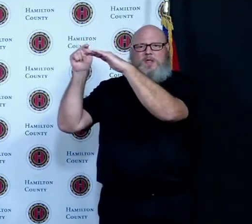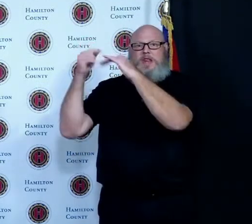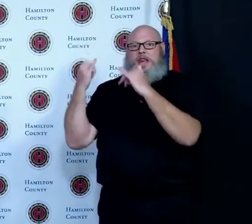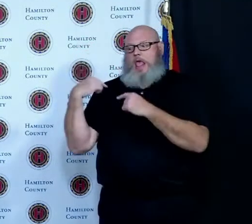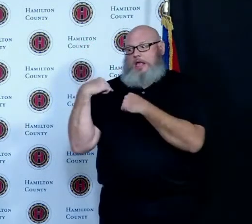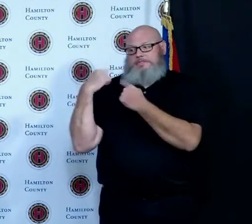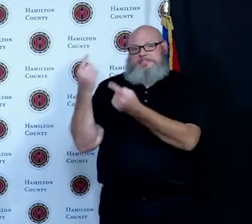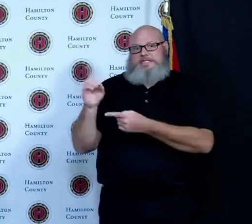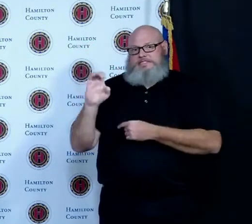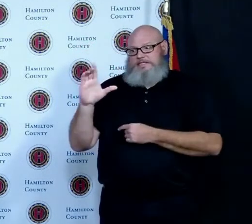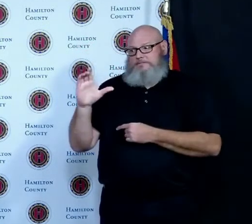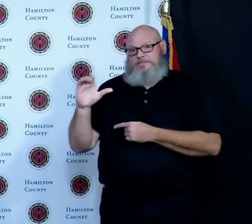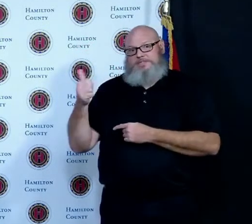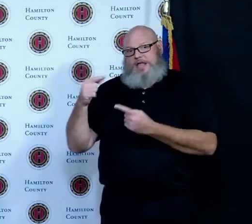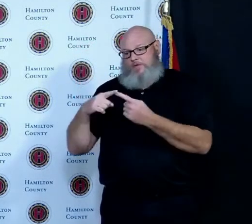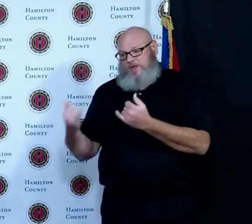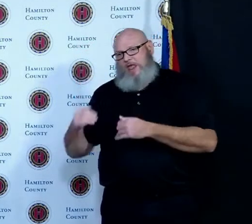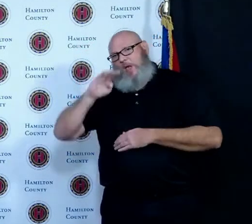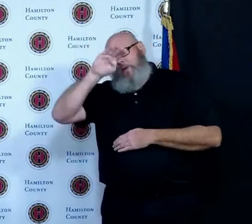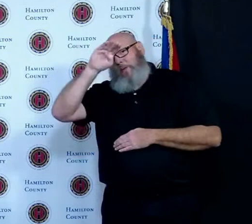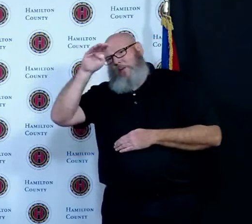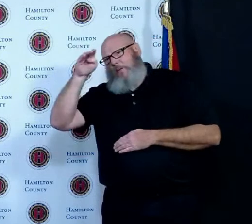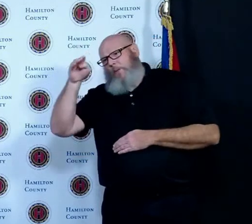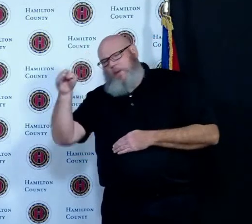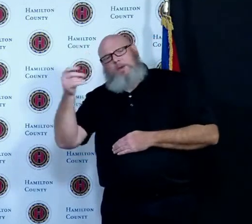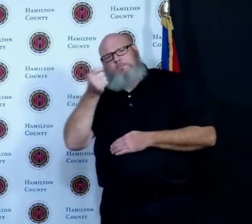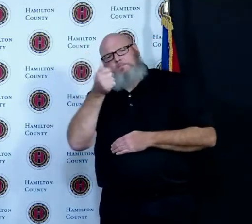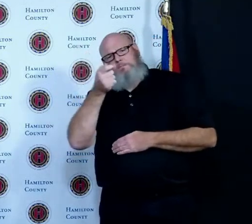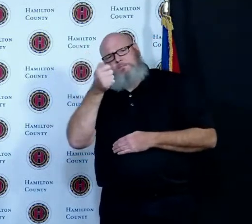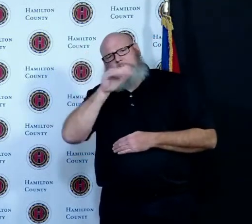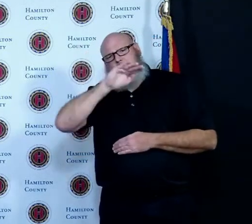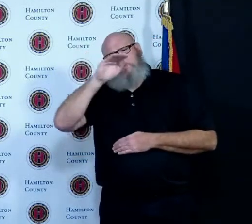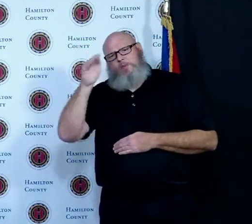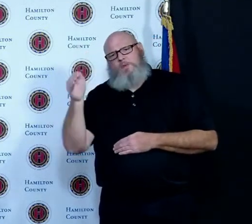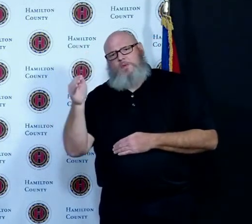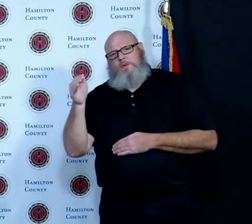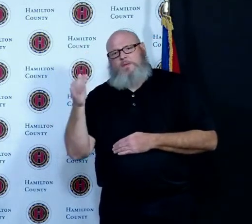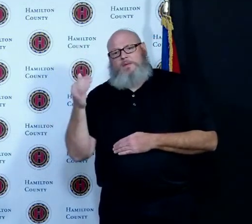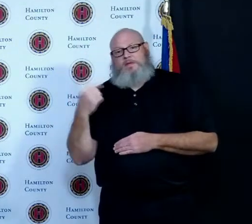unfortunately over the last seven days our cases have started to climb a bit for the last seven